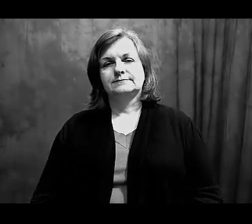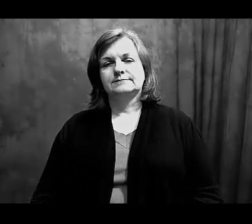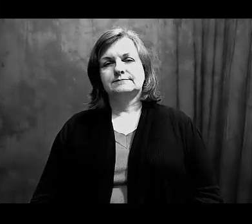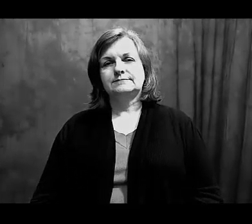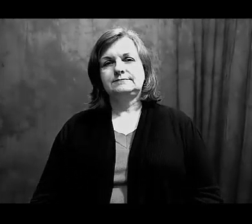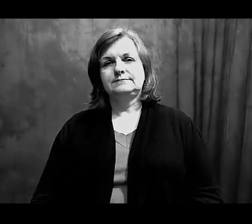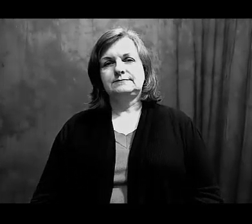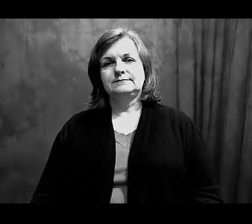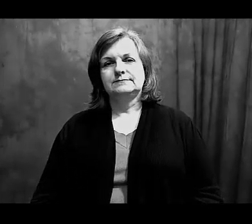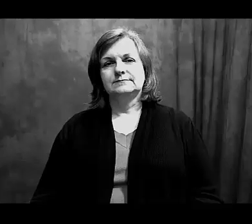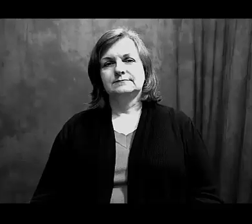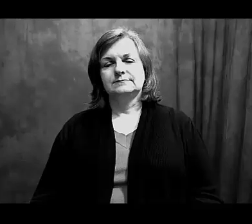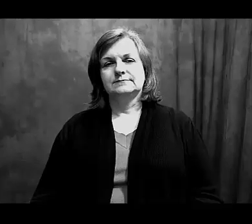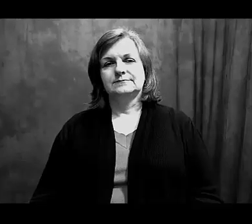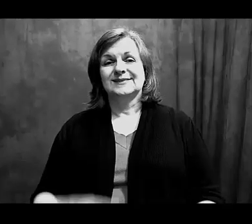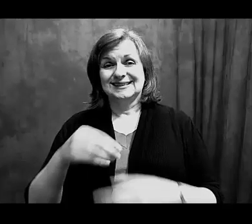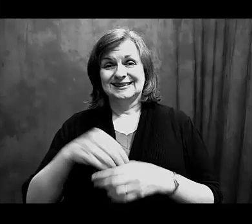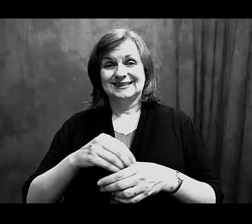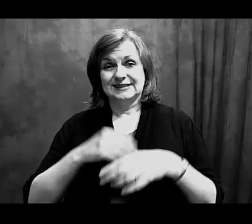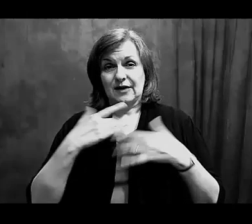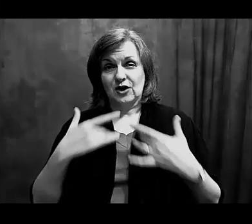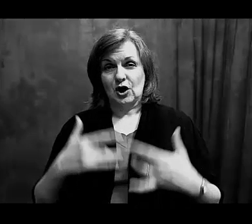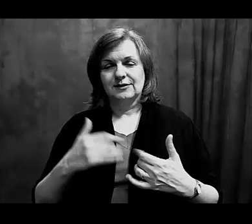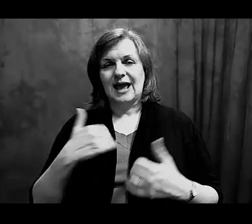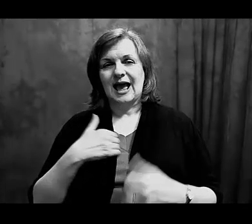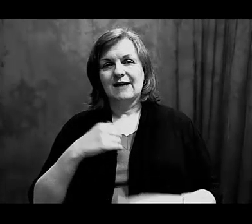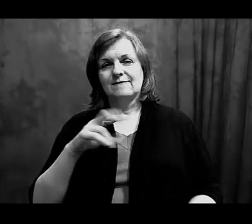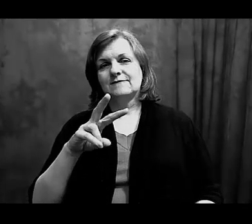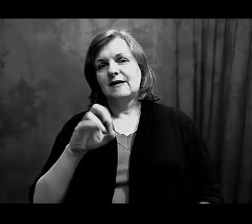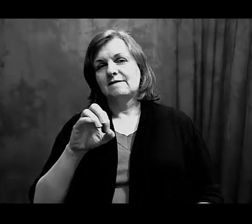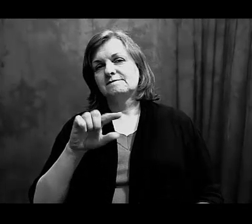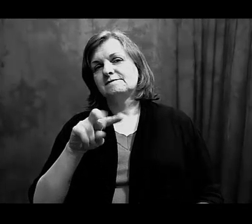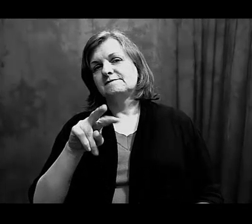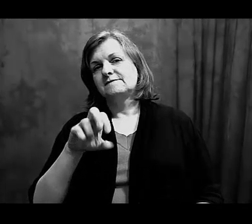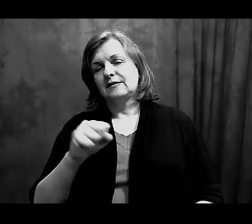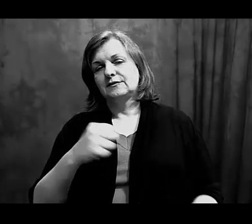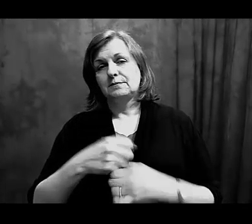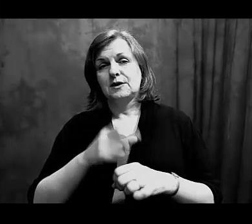and this process happens over and over and over again